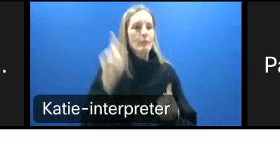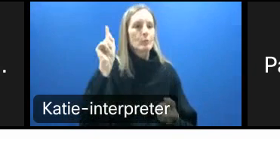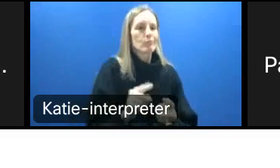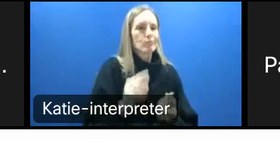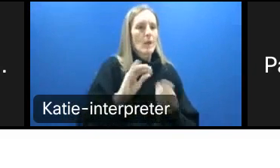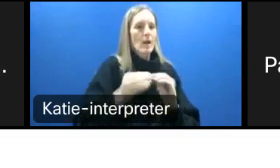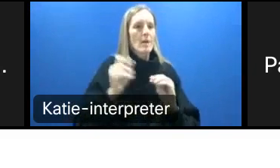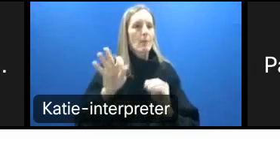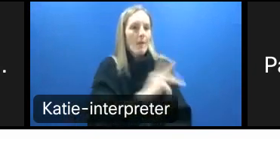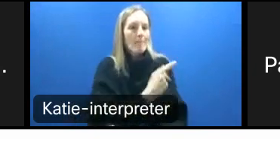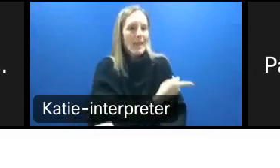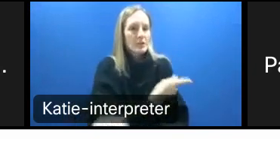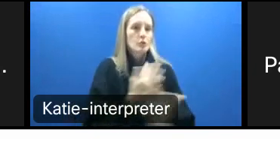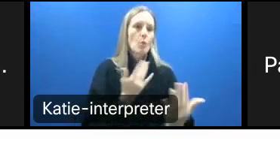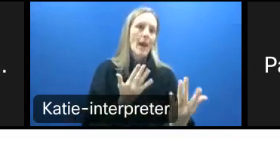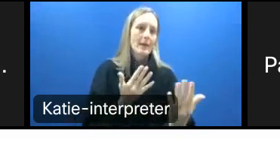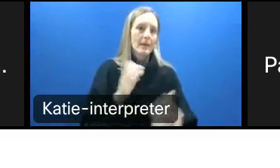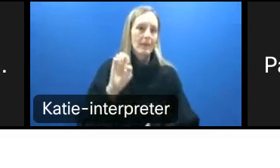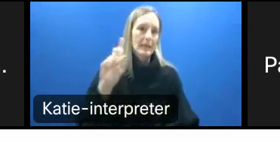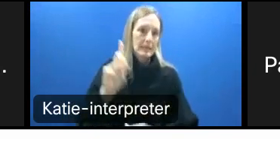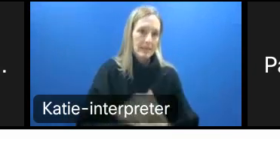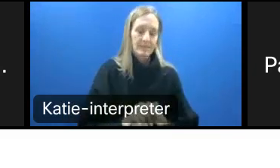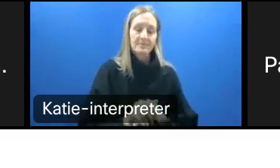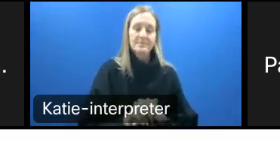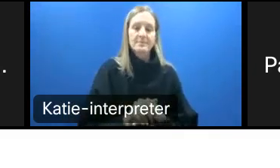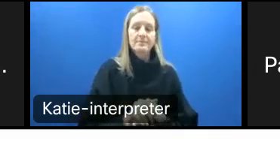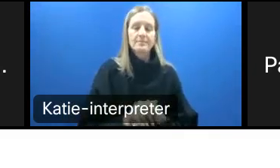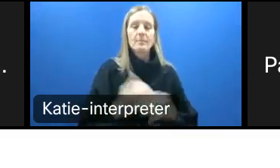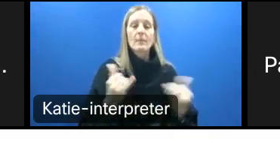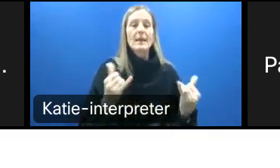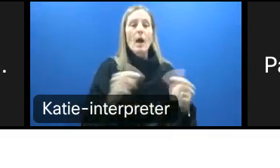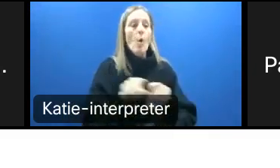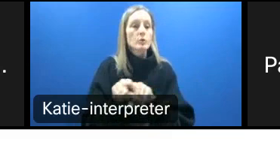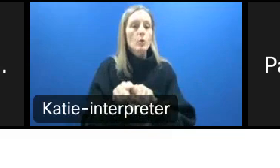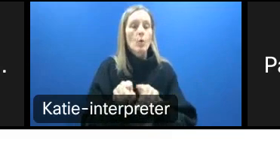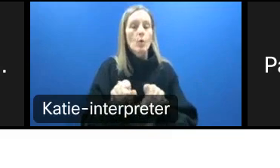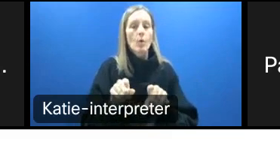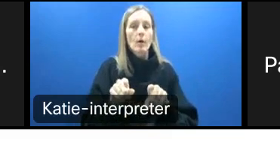Another tool another method that was used is that.